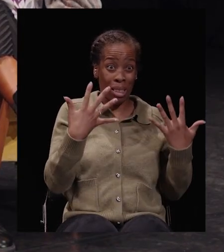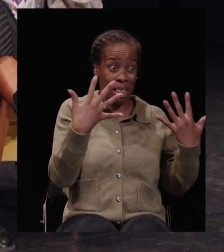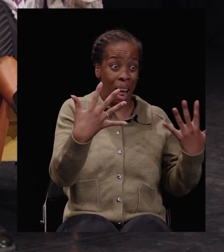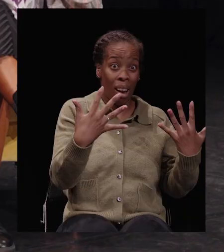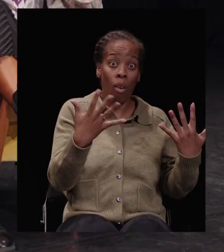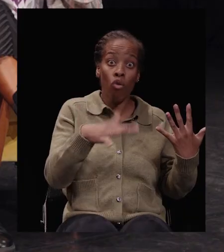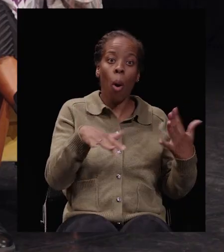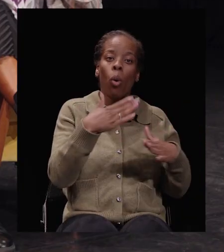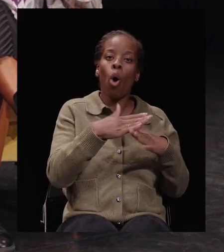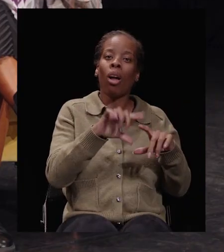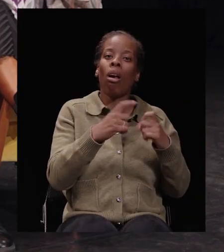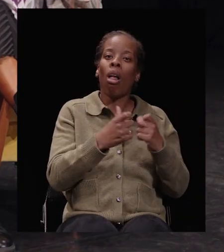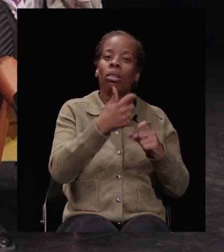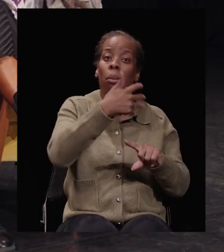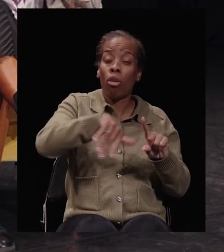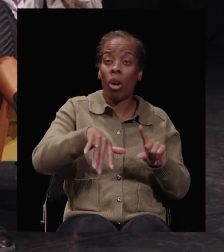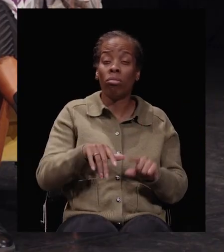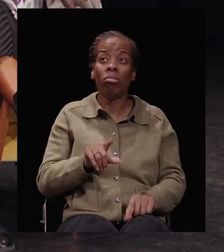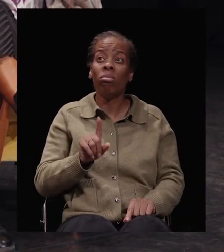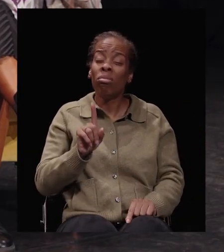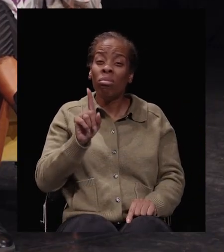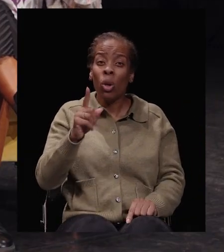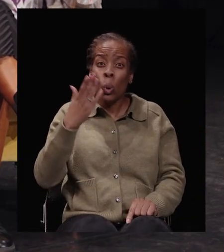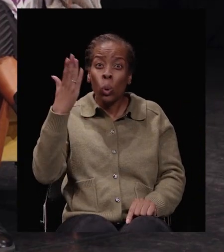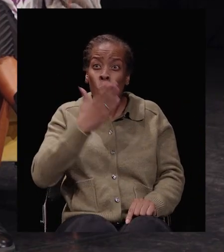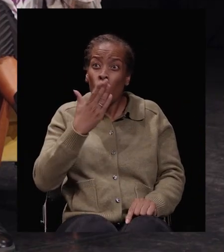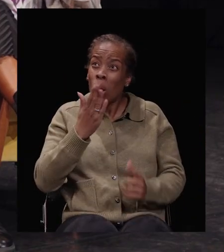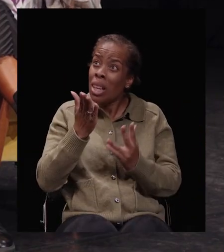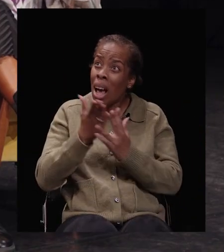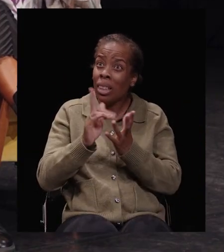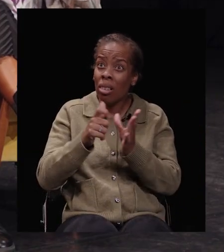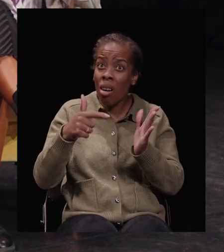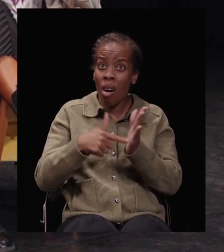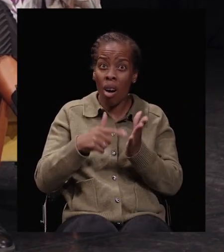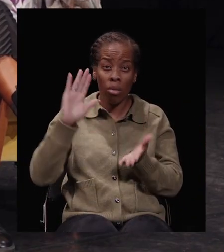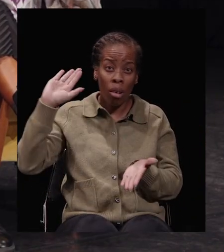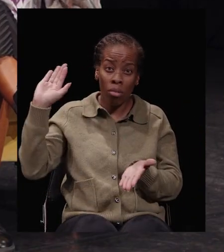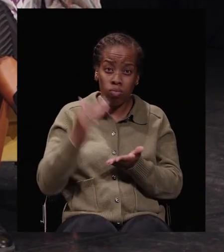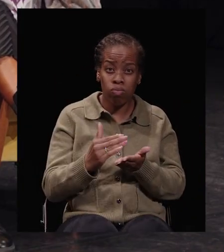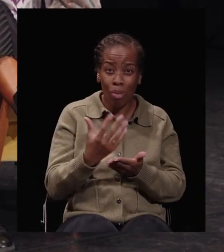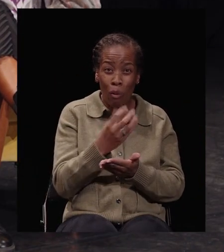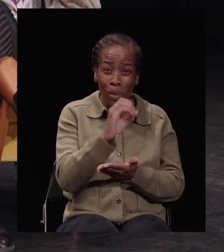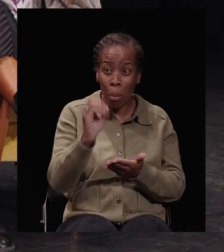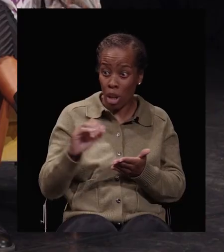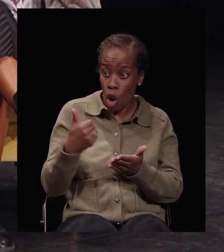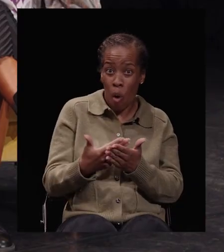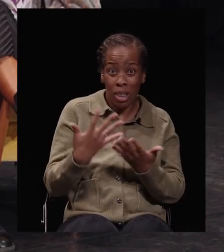Access to arts education in the UK schools have fallen by almost half over the past decade. And in the most deprived areas,